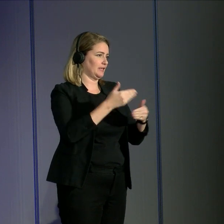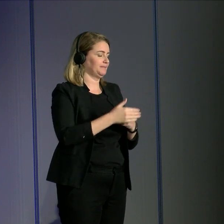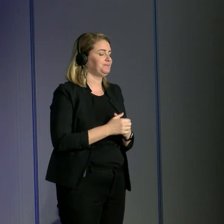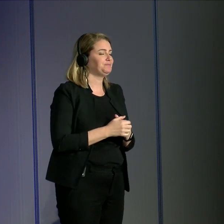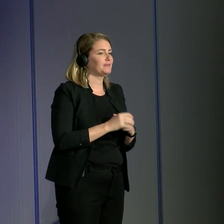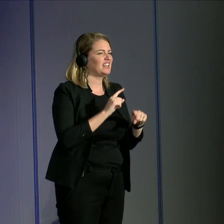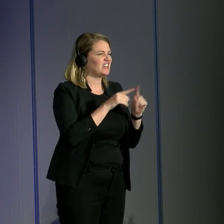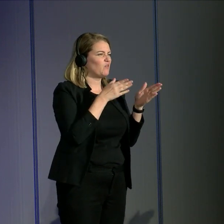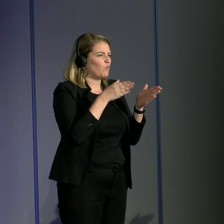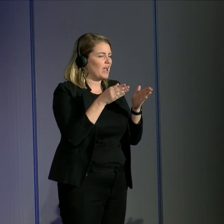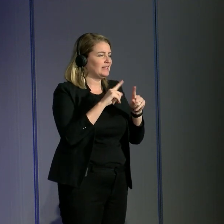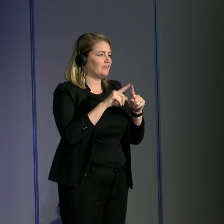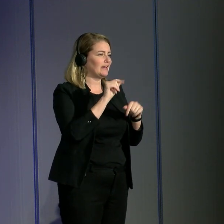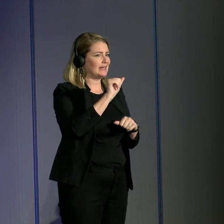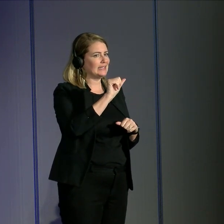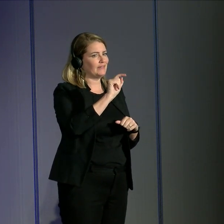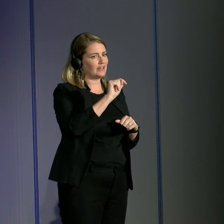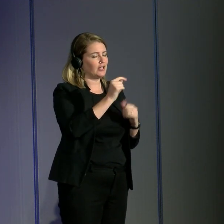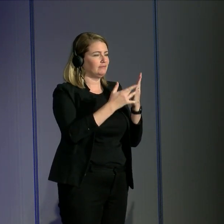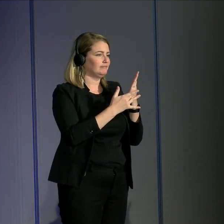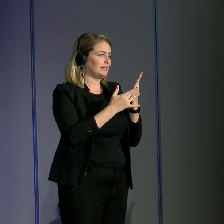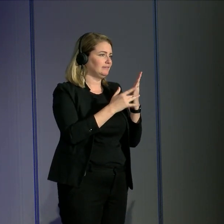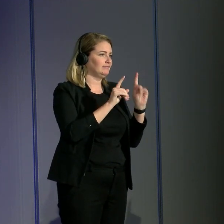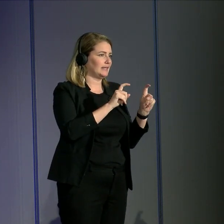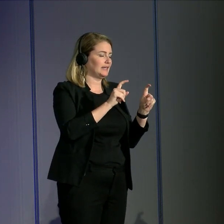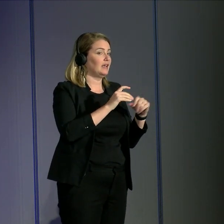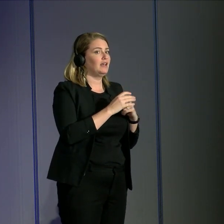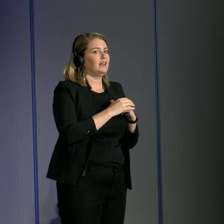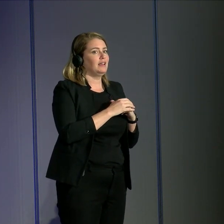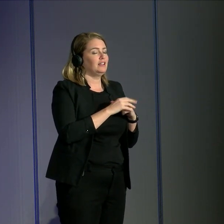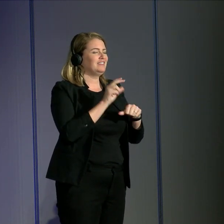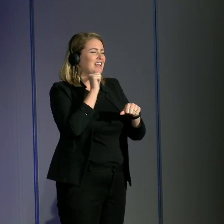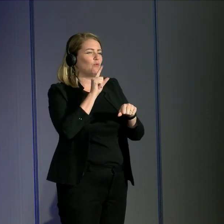There's assistive technology testing which is not user testing.